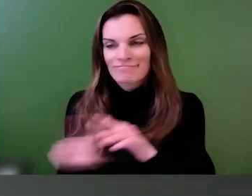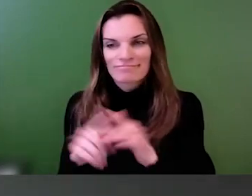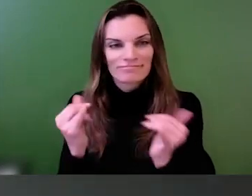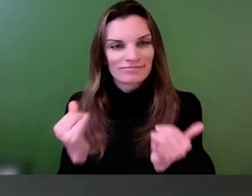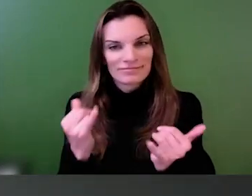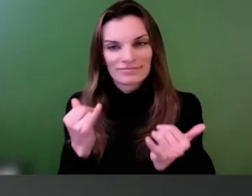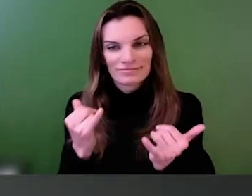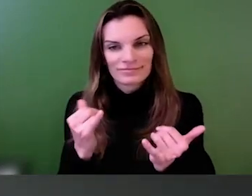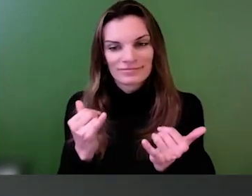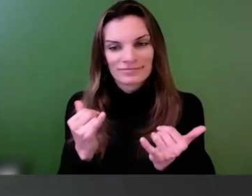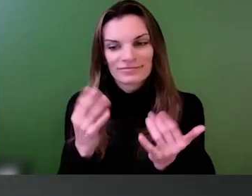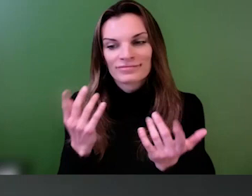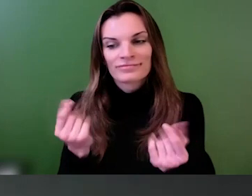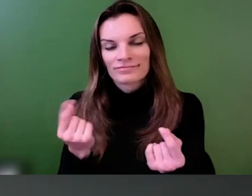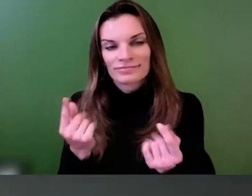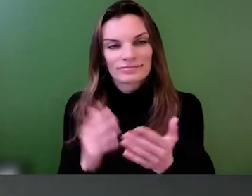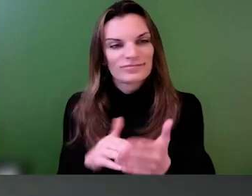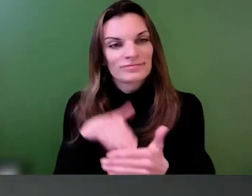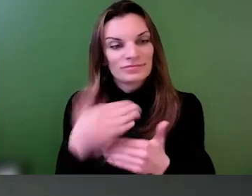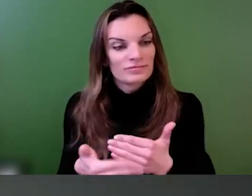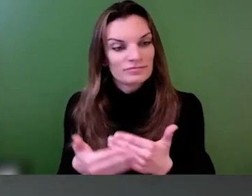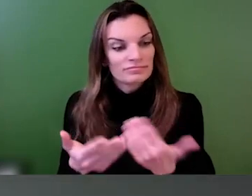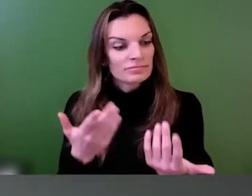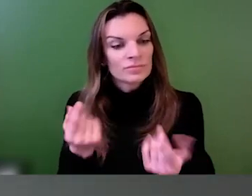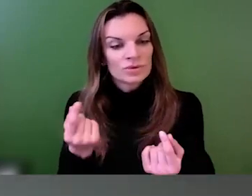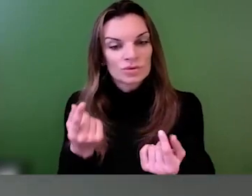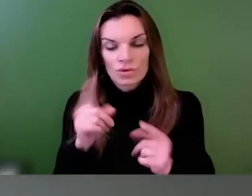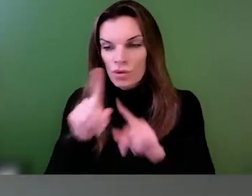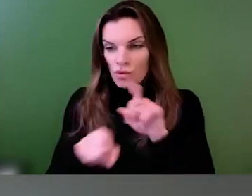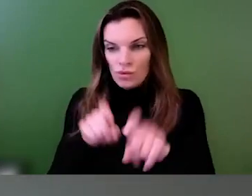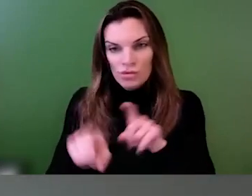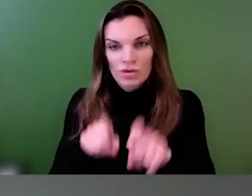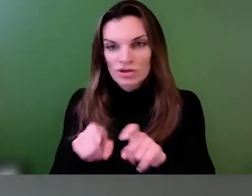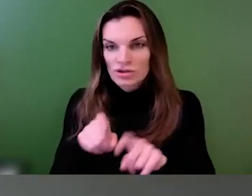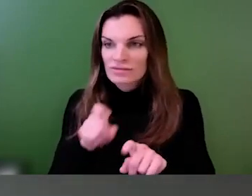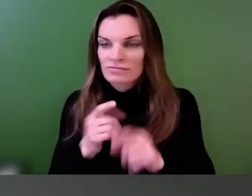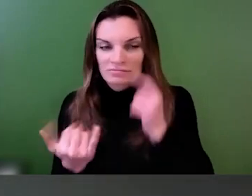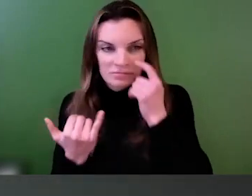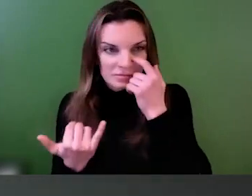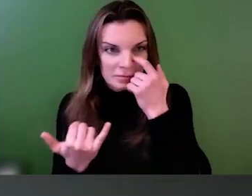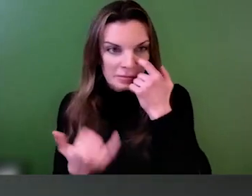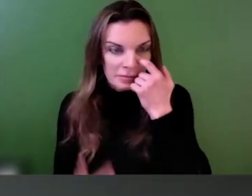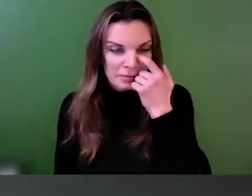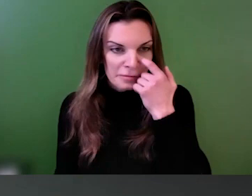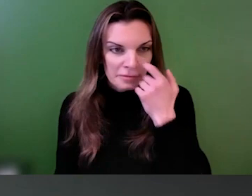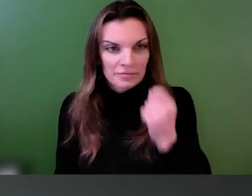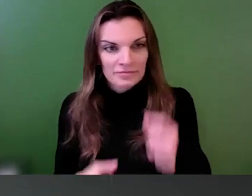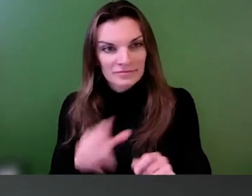to go to this sort of open Q and A portion of the event. And it's looking like we will be